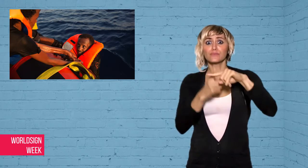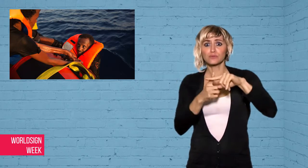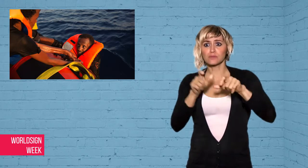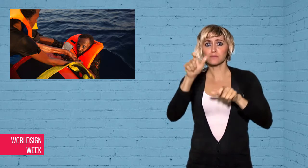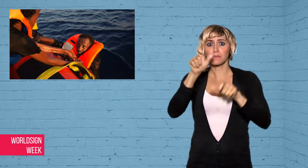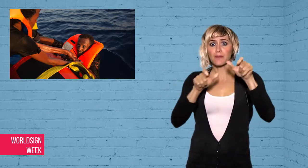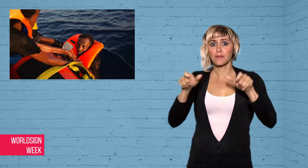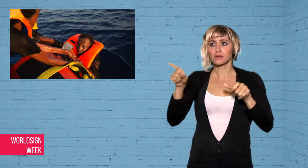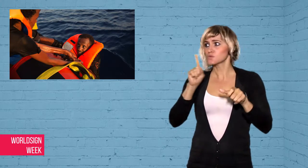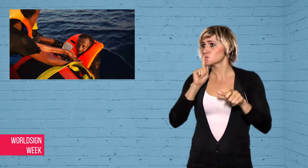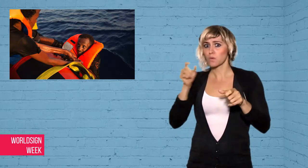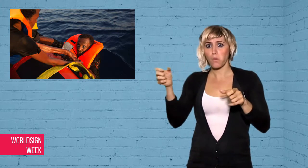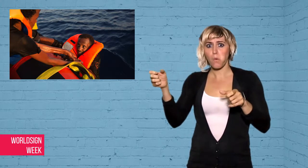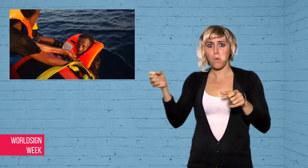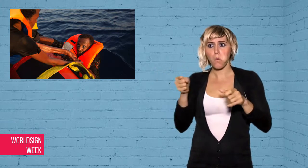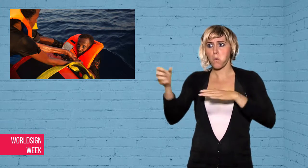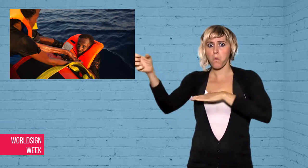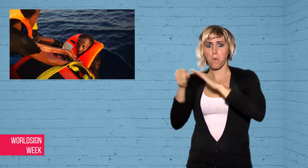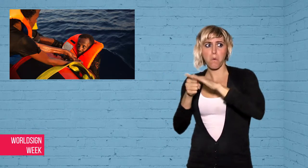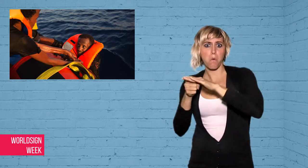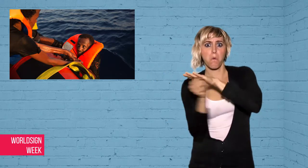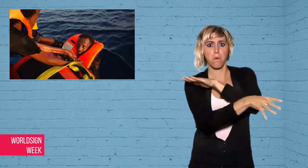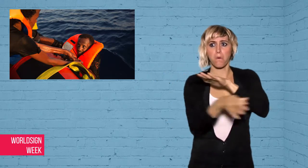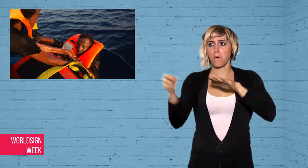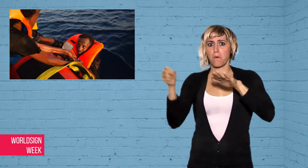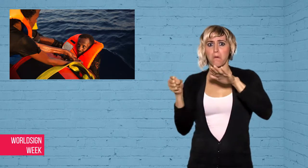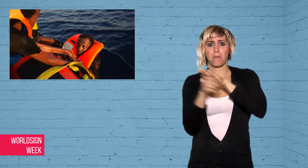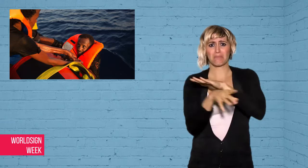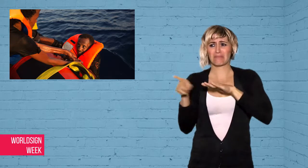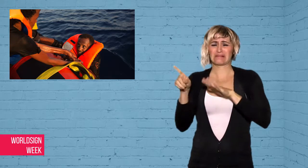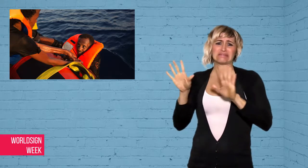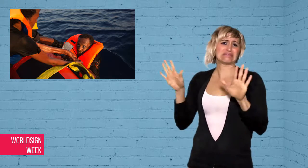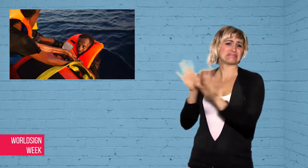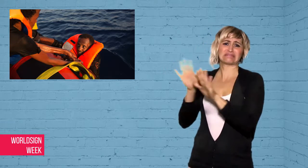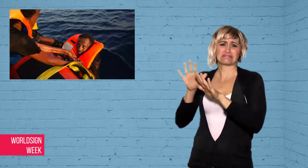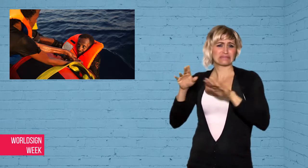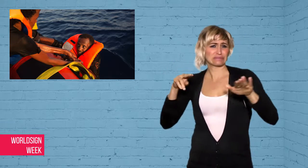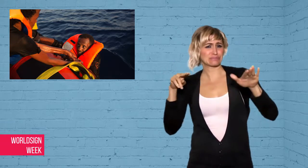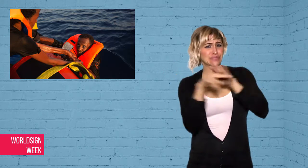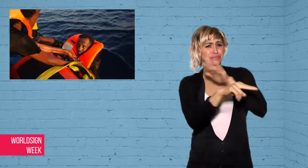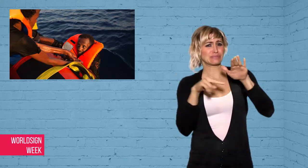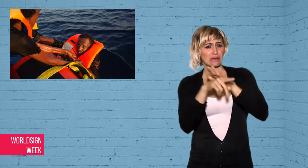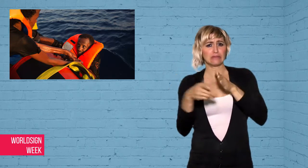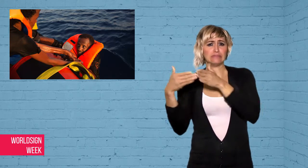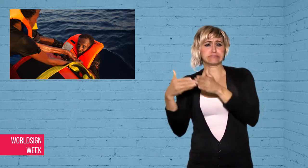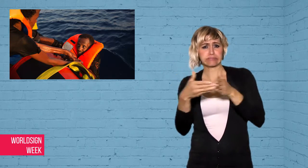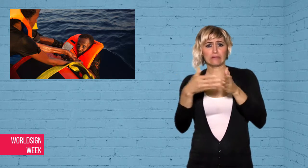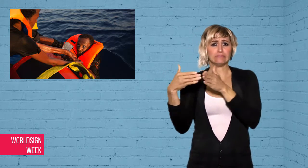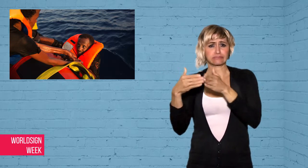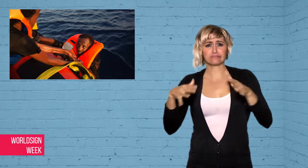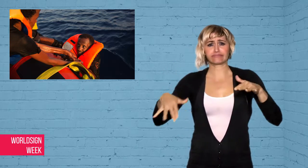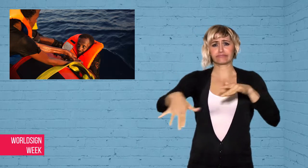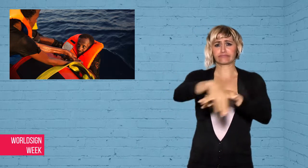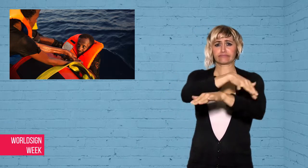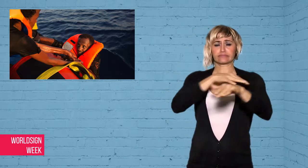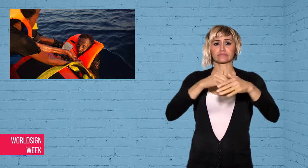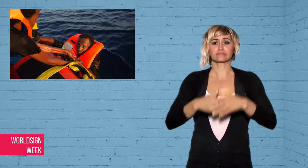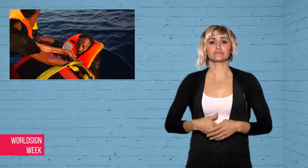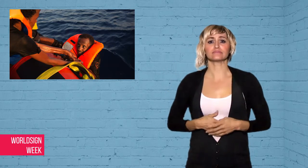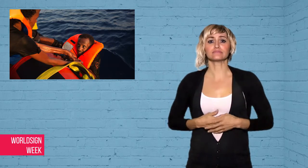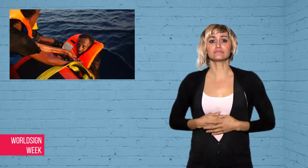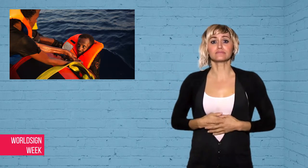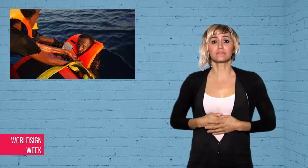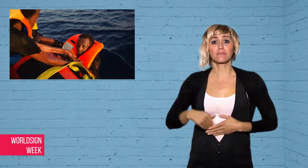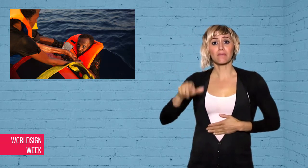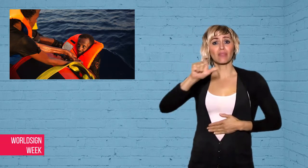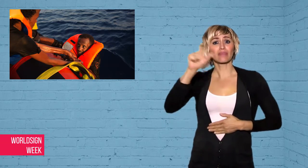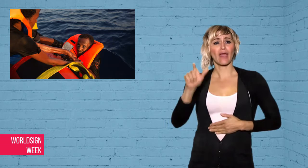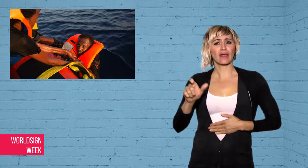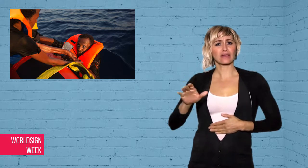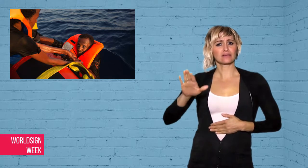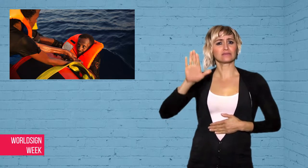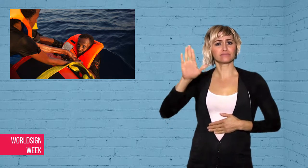The Italian coast guard said it was one